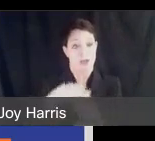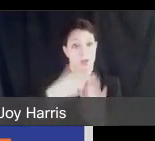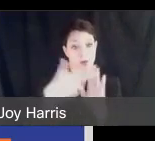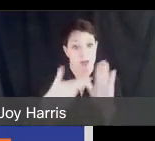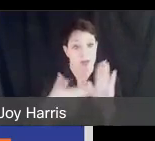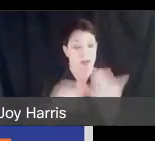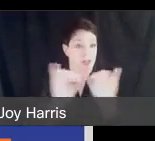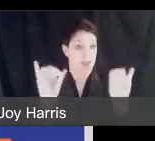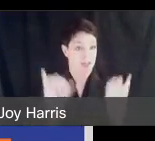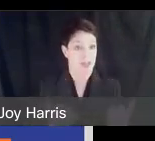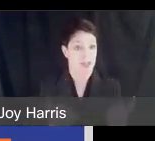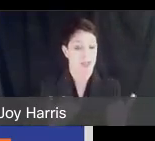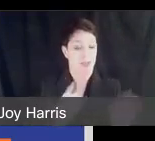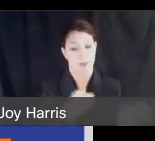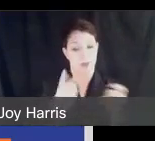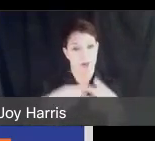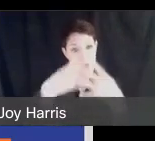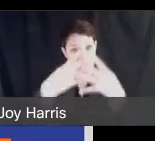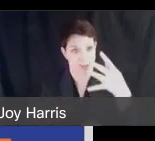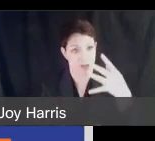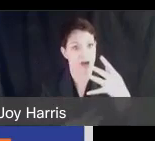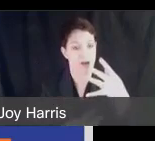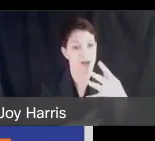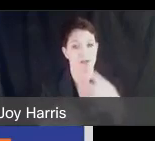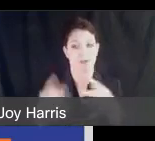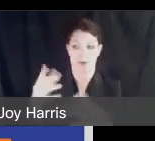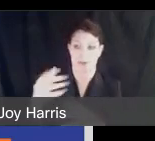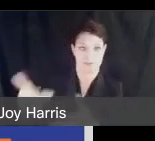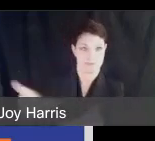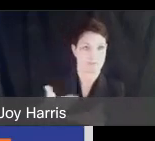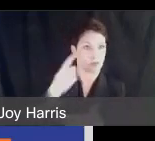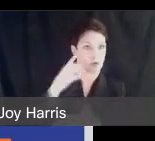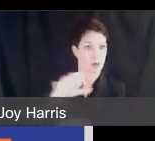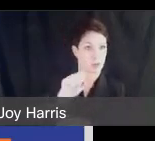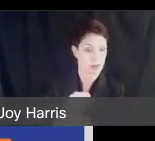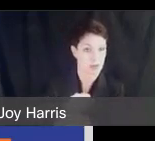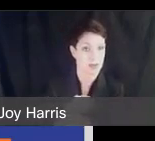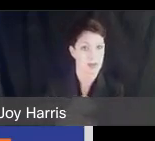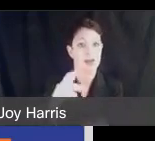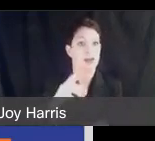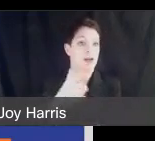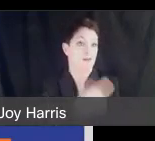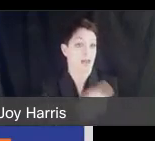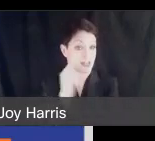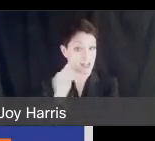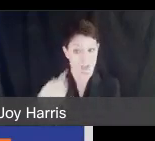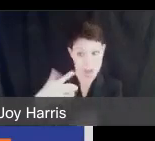placed in line to receive an appointment. When we have a vaccine for you, a volunteer will call